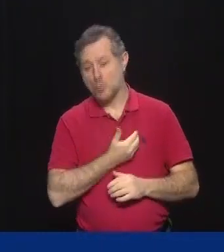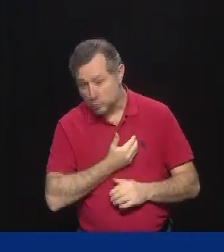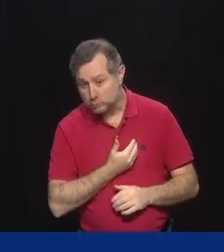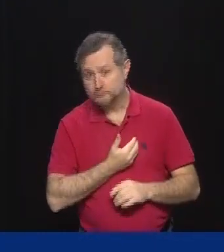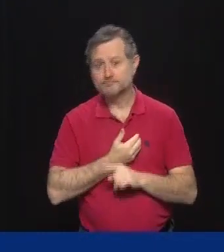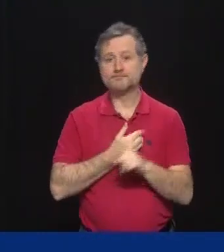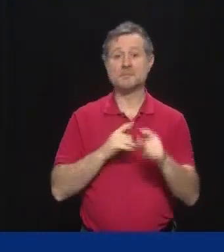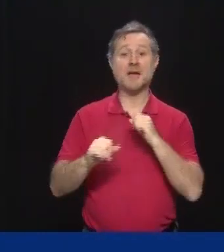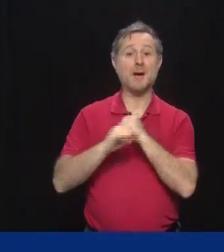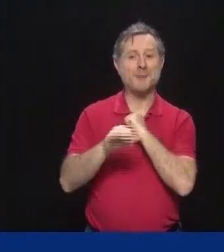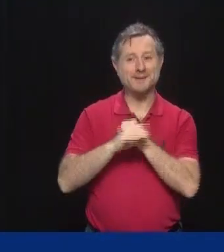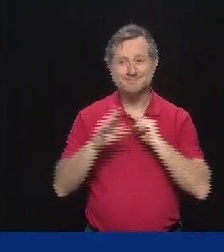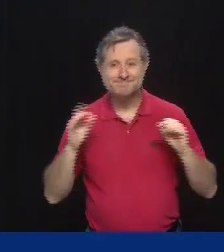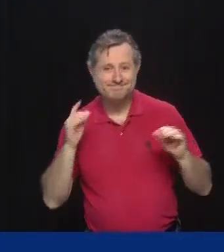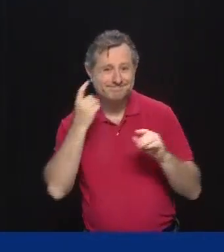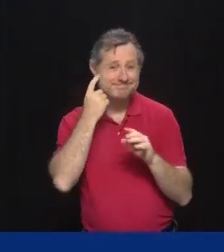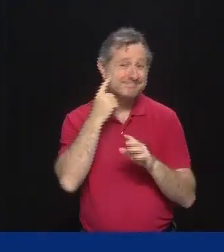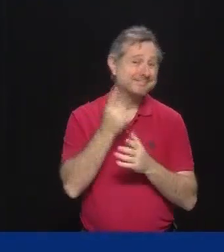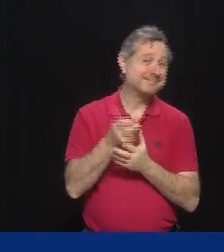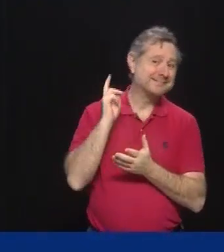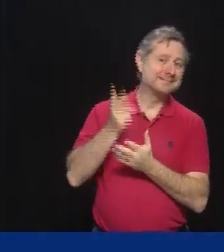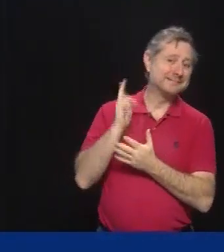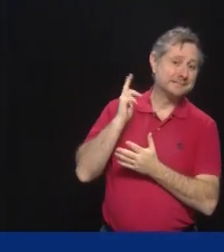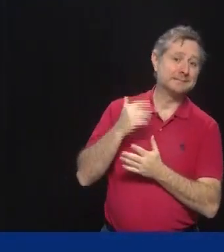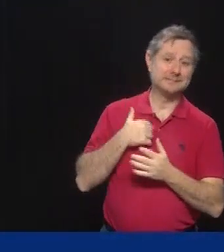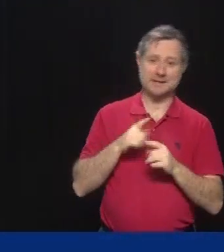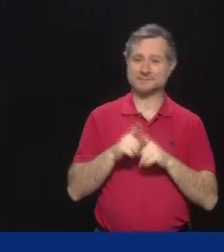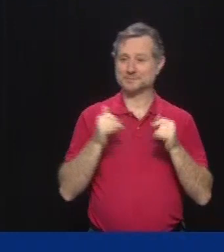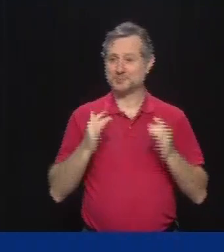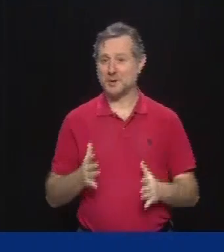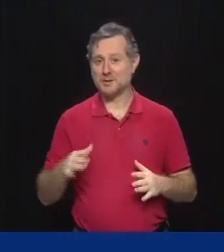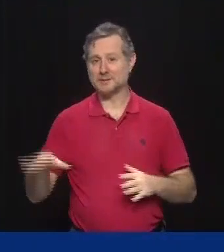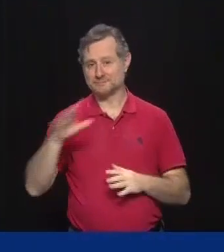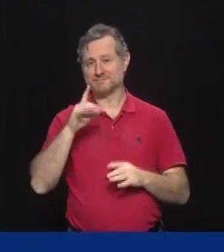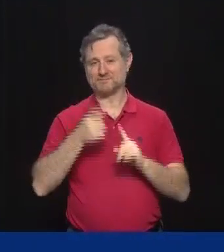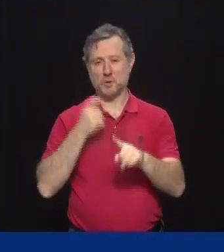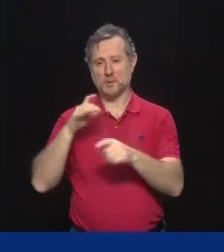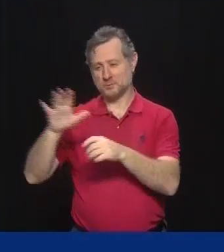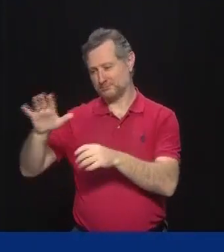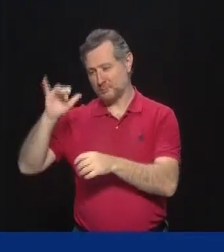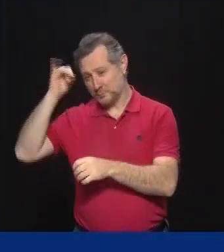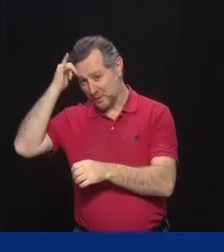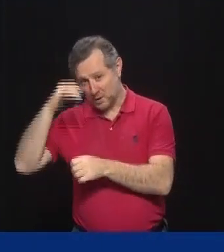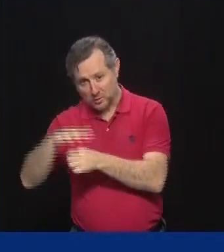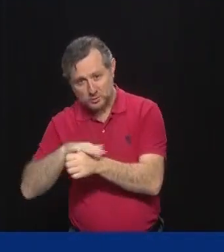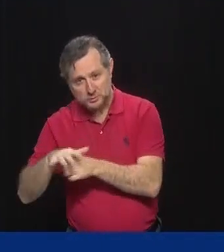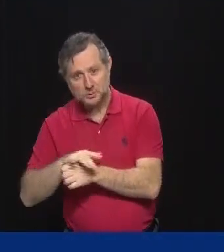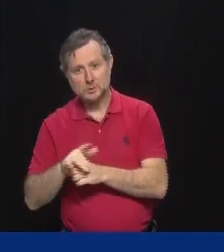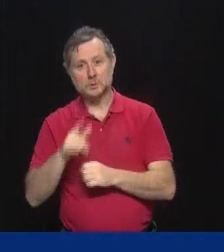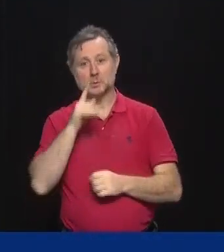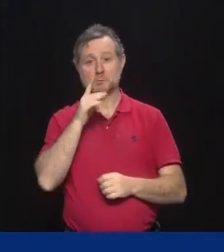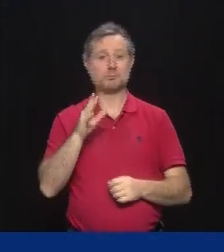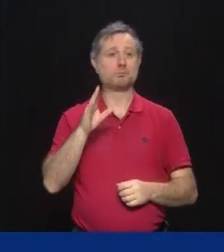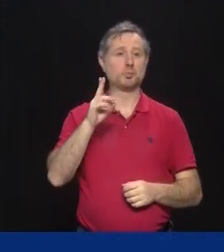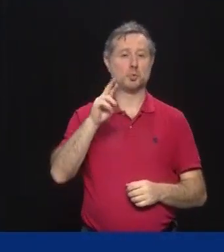TO WRAP UP OUR FOOTBALL -- WE SOME PLAYERS WERE HERE A COUPLE WEEKS AGO. THOSE FROM THE BUFFALO AREA KNOW